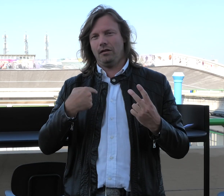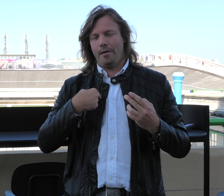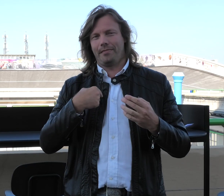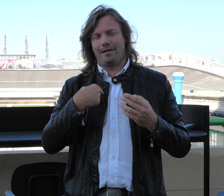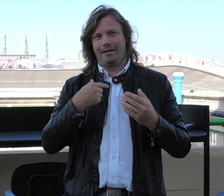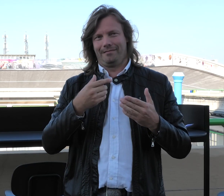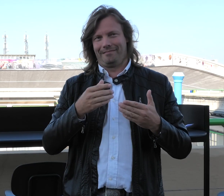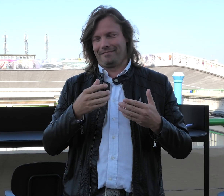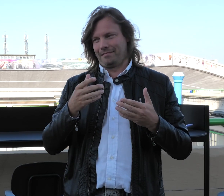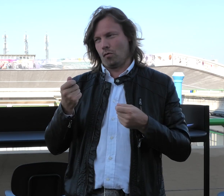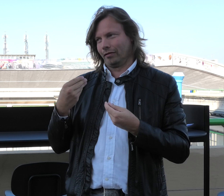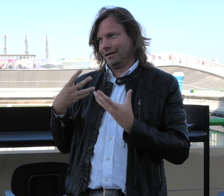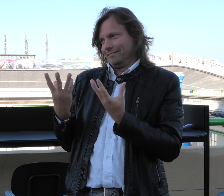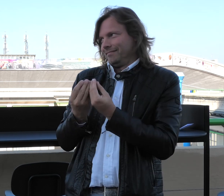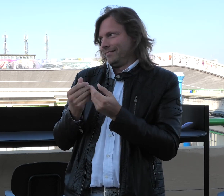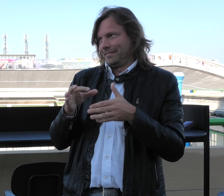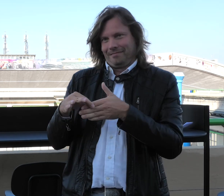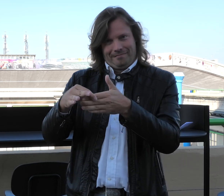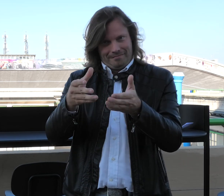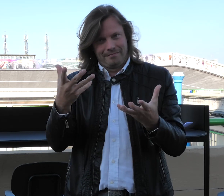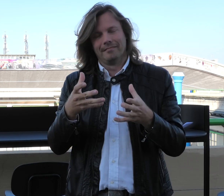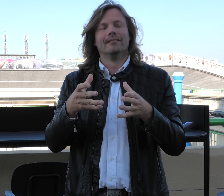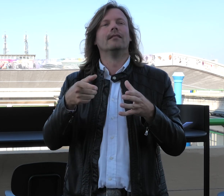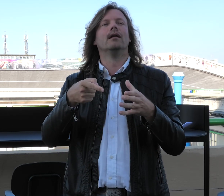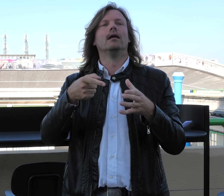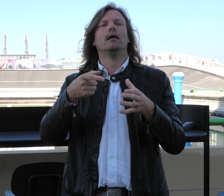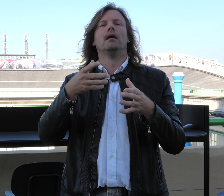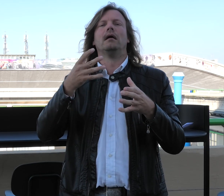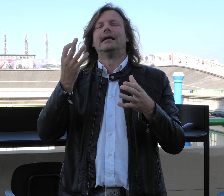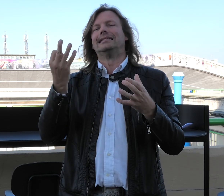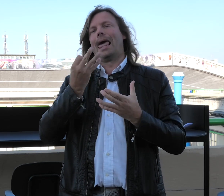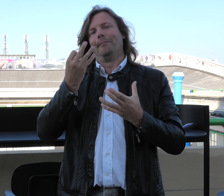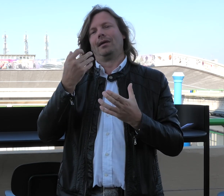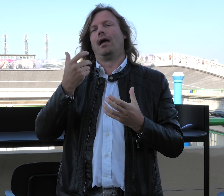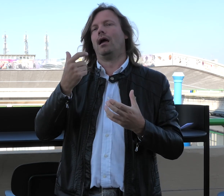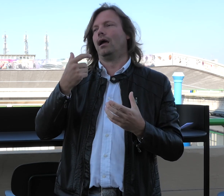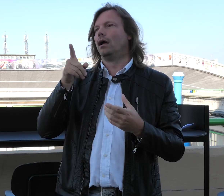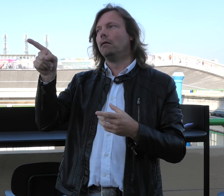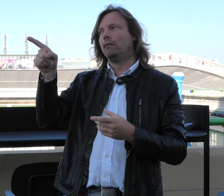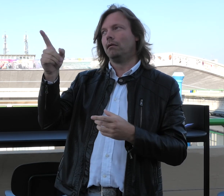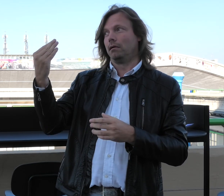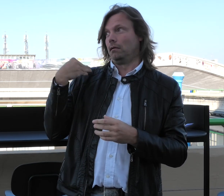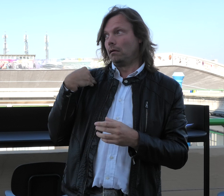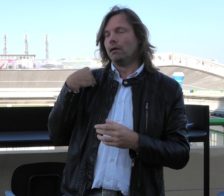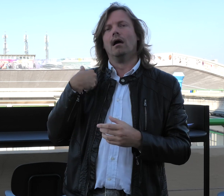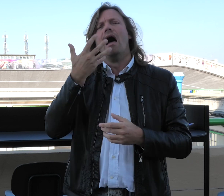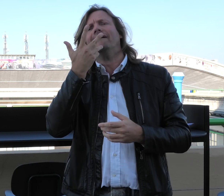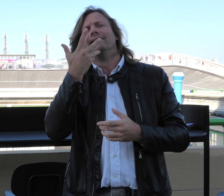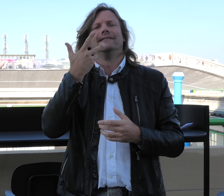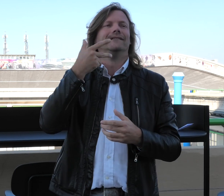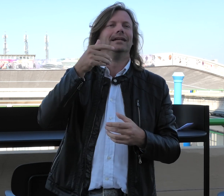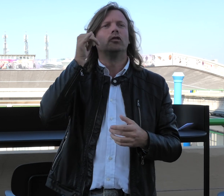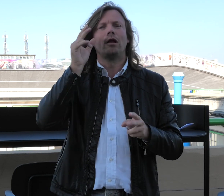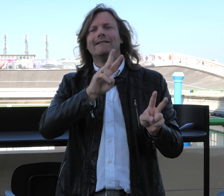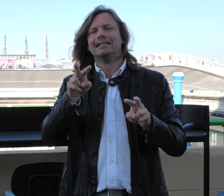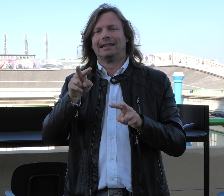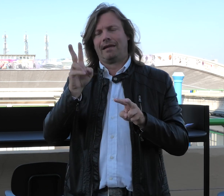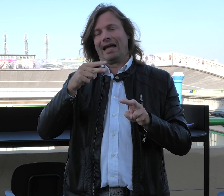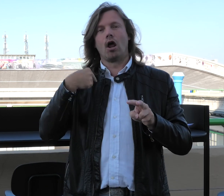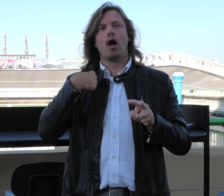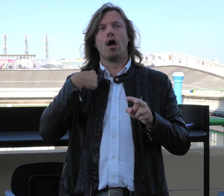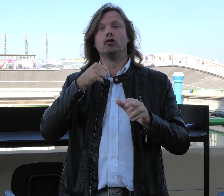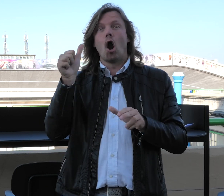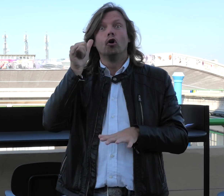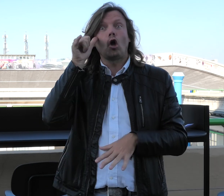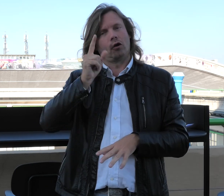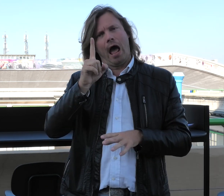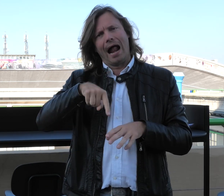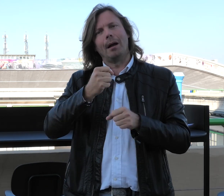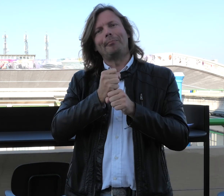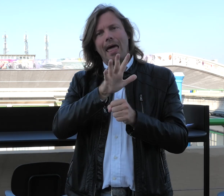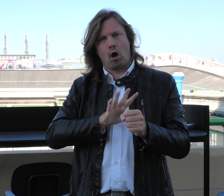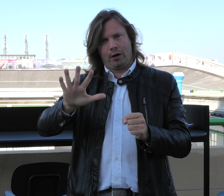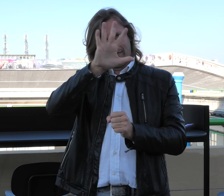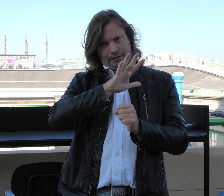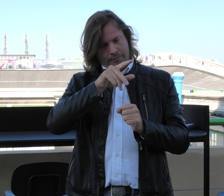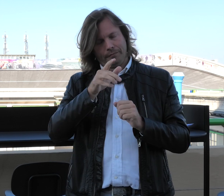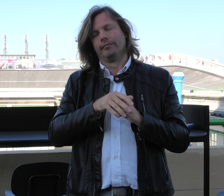So when I'm chaperoning a group that wants to see Turin but also the whole of Piedmont.